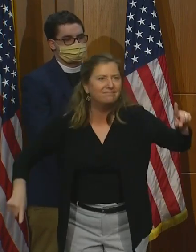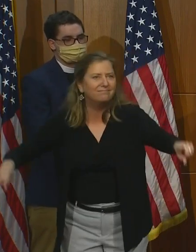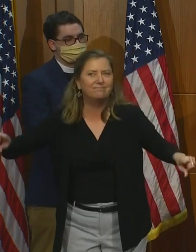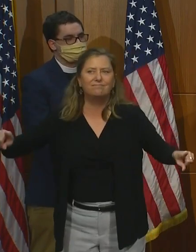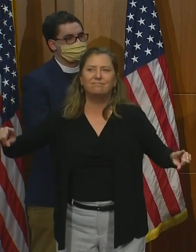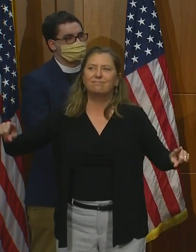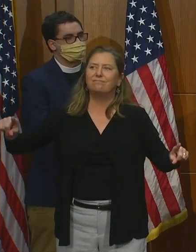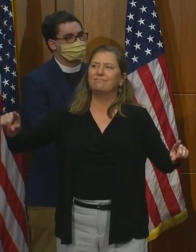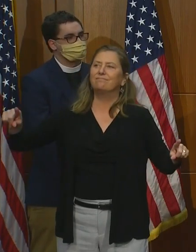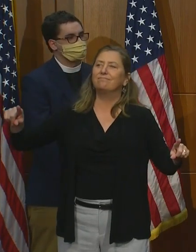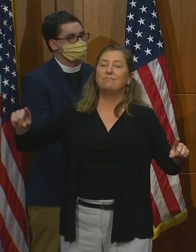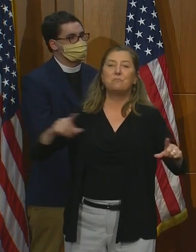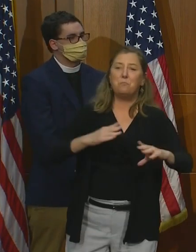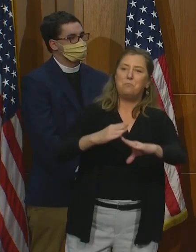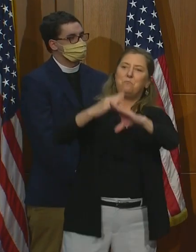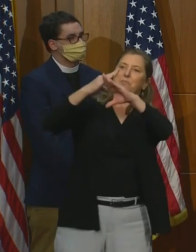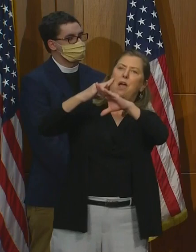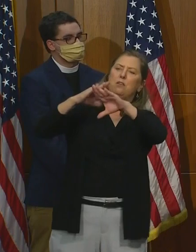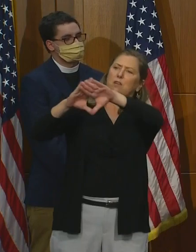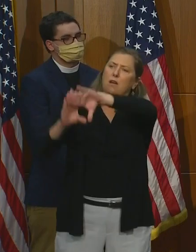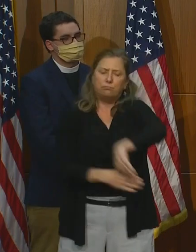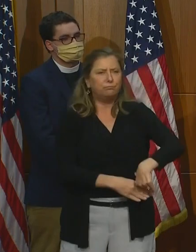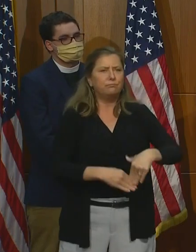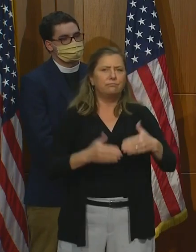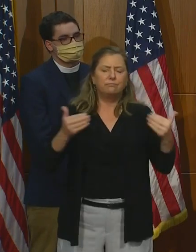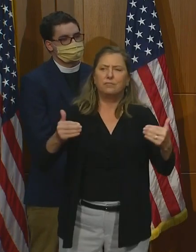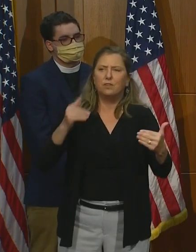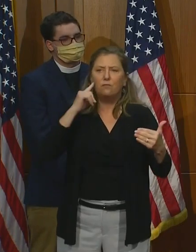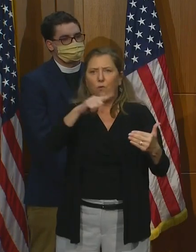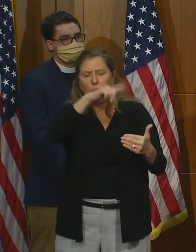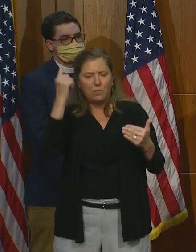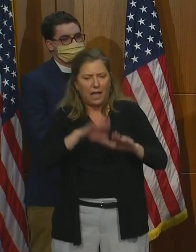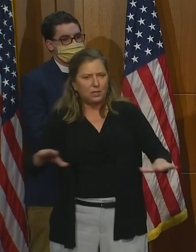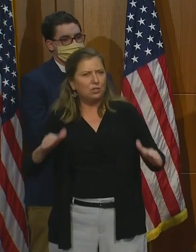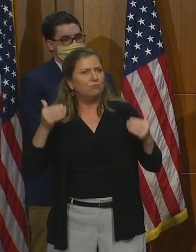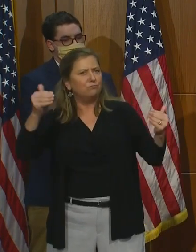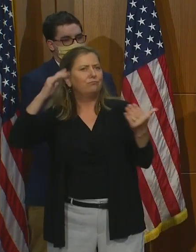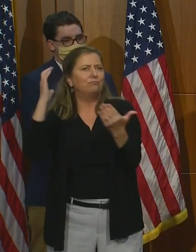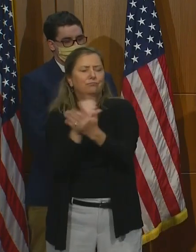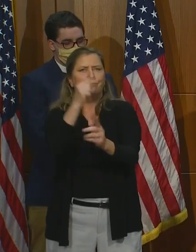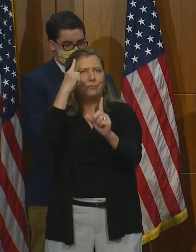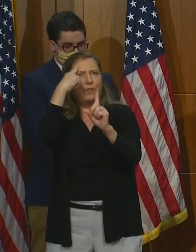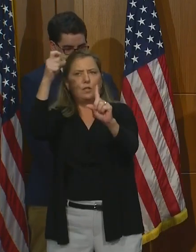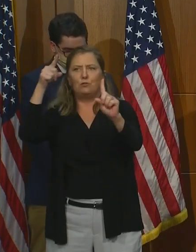EMBRACE OUR DIVERSITY. IT IS TIME THAT WE REMOVE BARRIERS